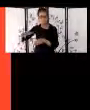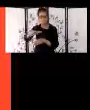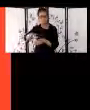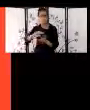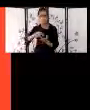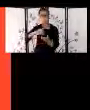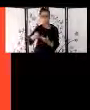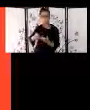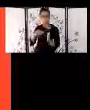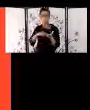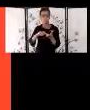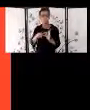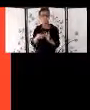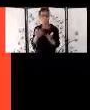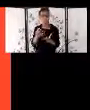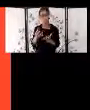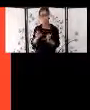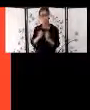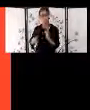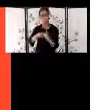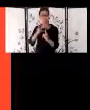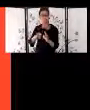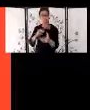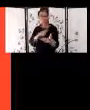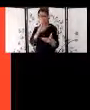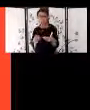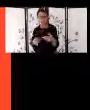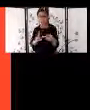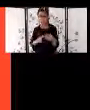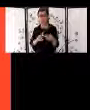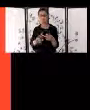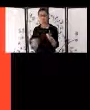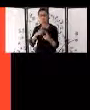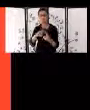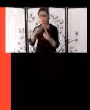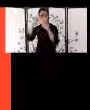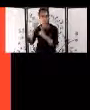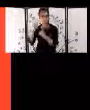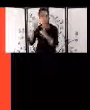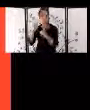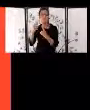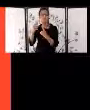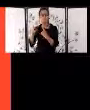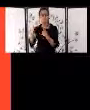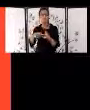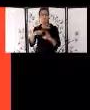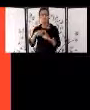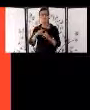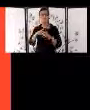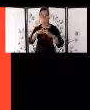a specific outcome, a specific set of goals, and a distinct beginning and end date. This